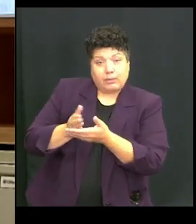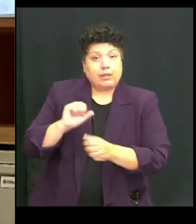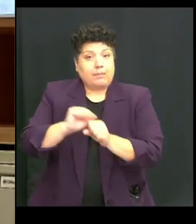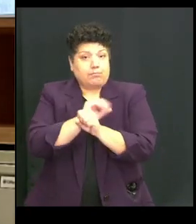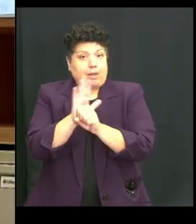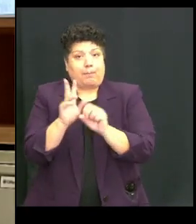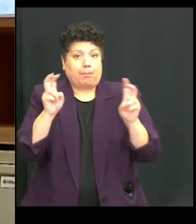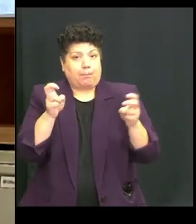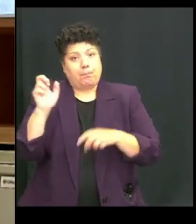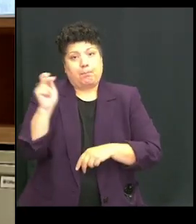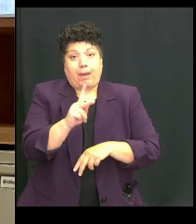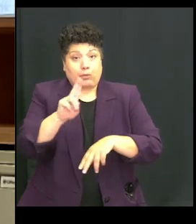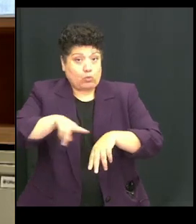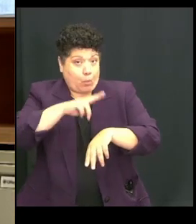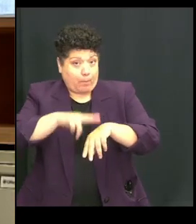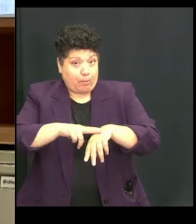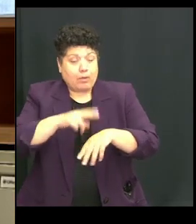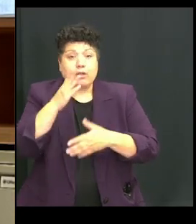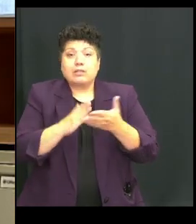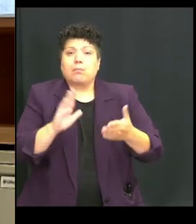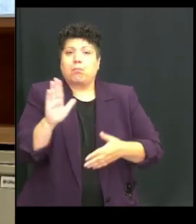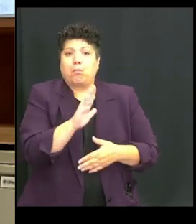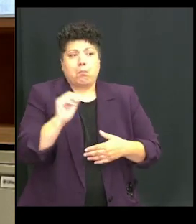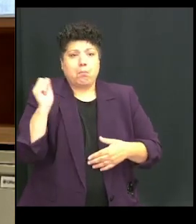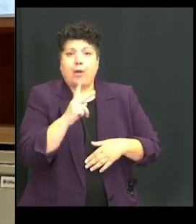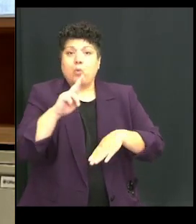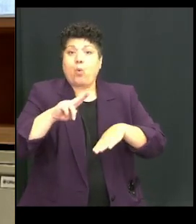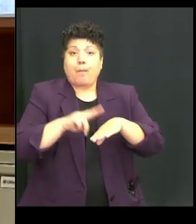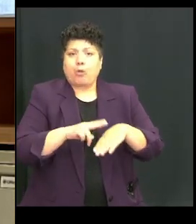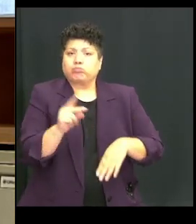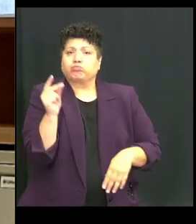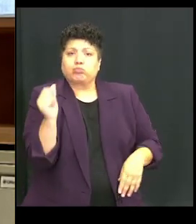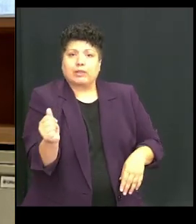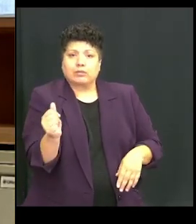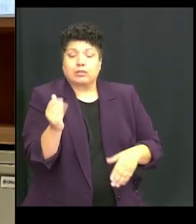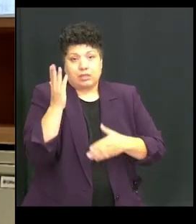some returned to normal faster than others, and some people were left holding the bag.